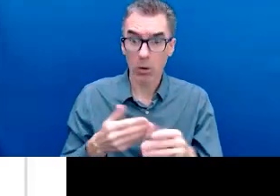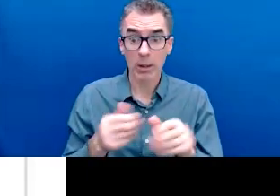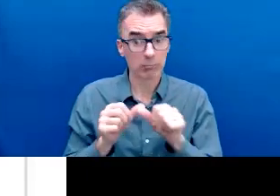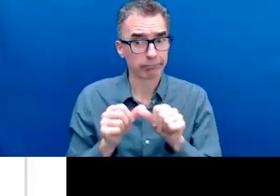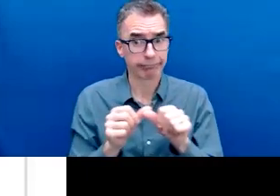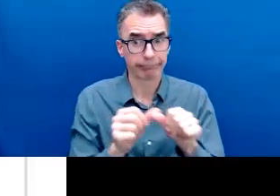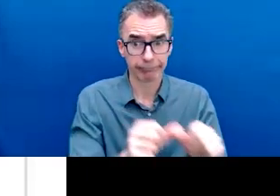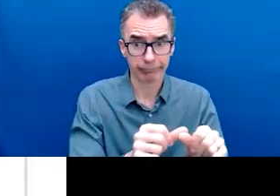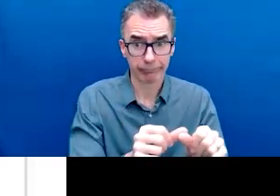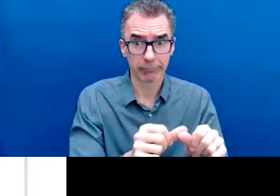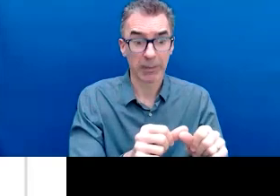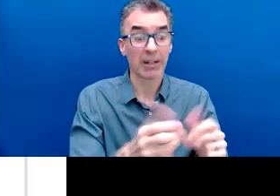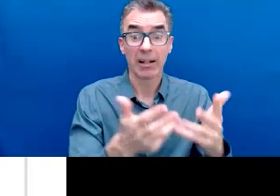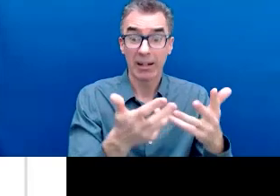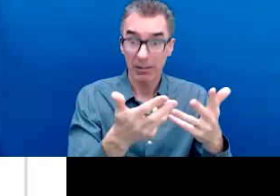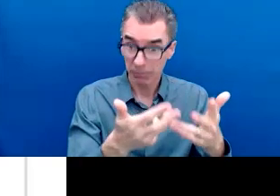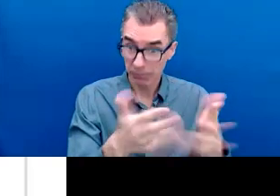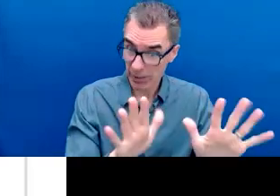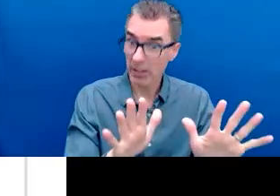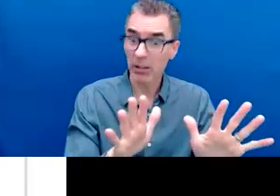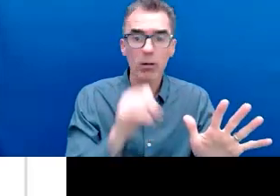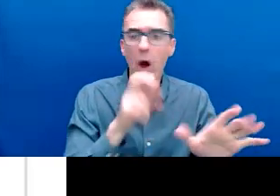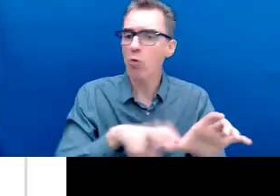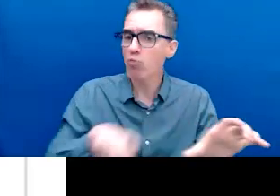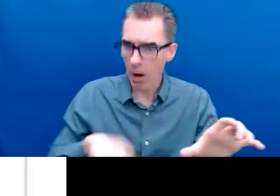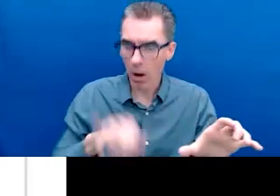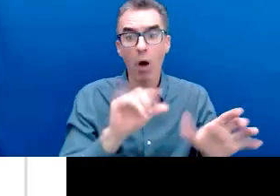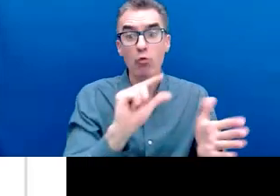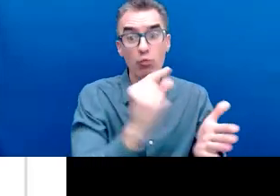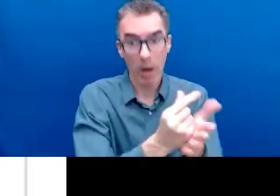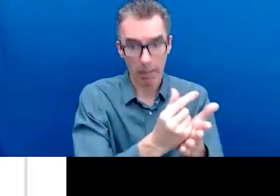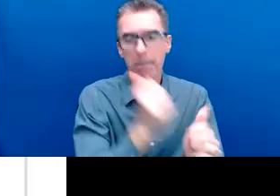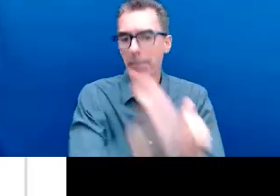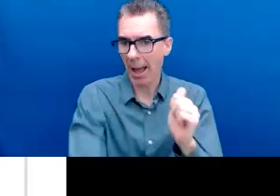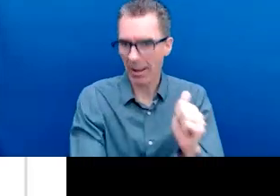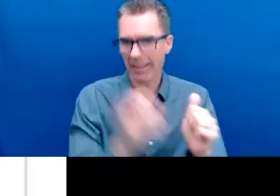Versus, not, I picked out these,